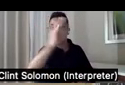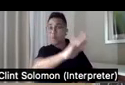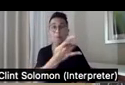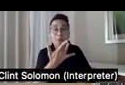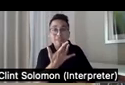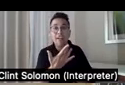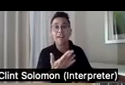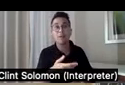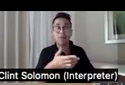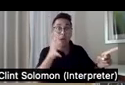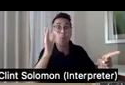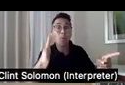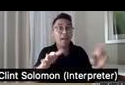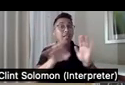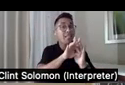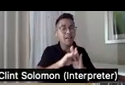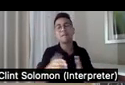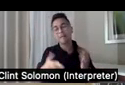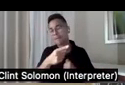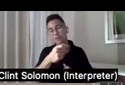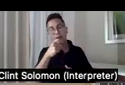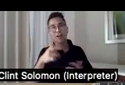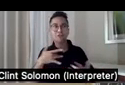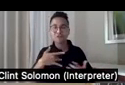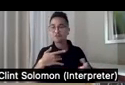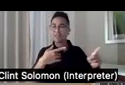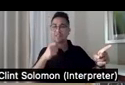and we might be concerned that they're not paying attention when they're making a selection